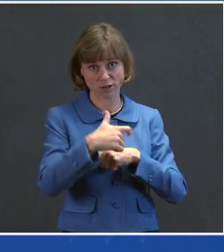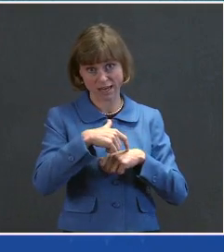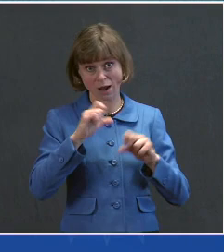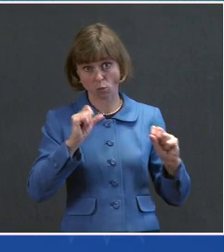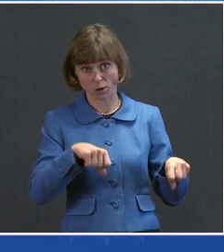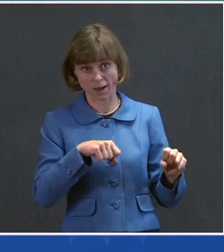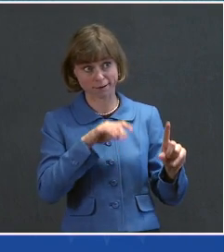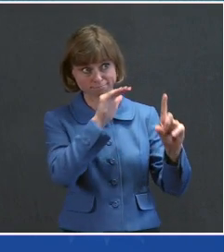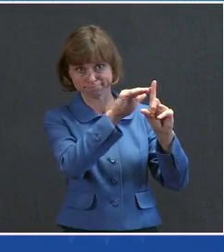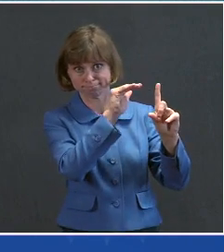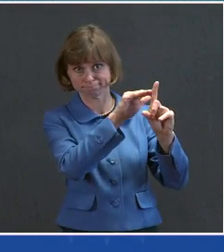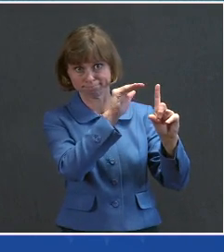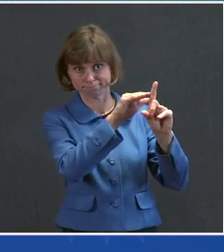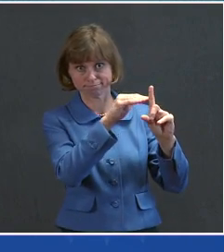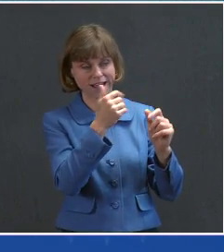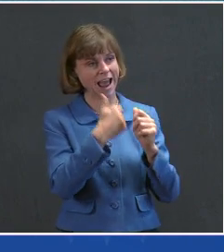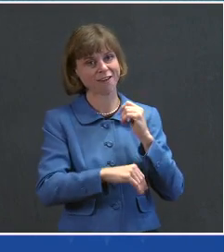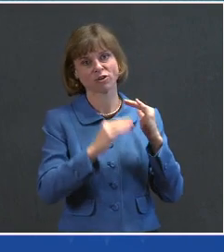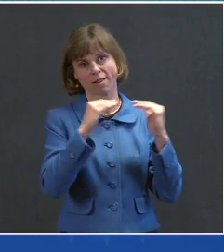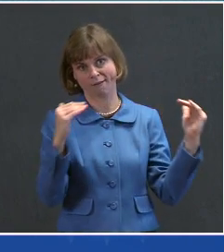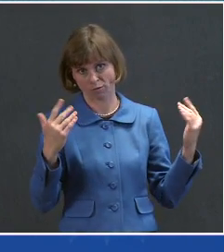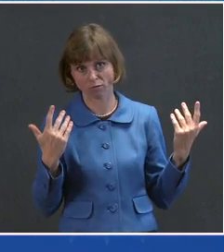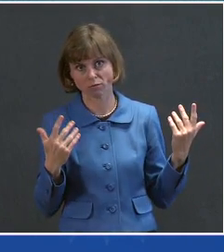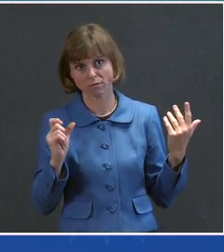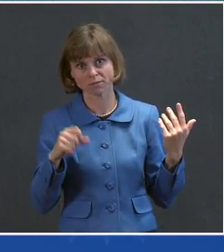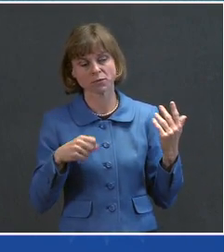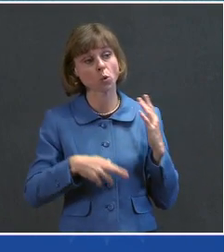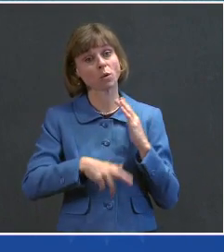the review is still ongoing -- underway of several actions --